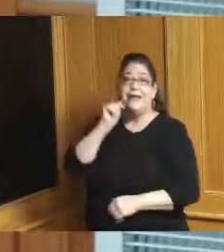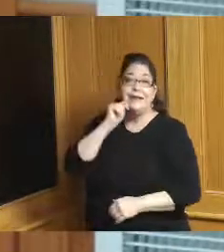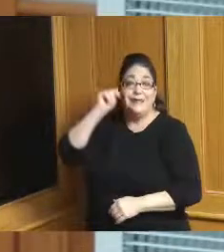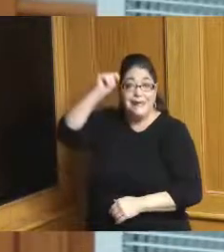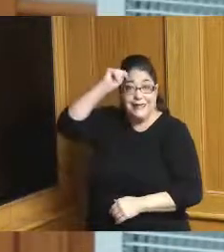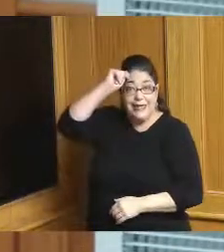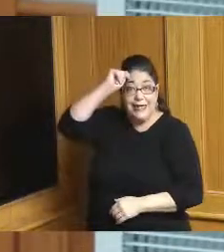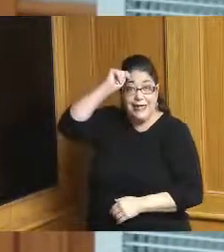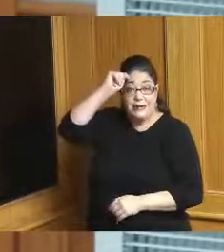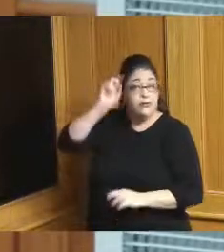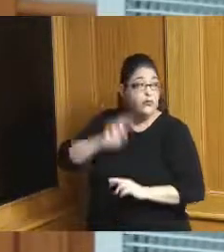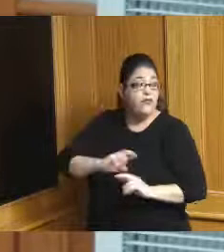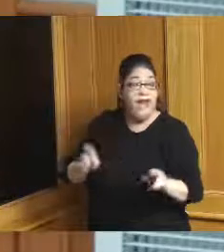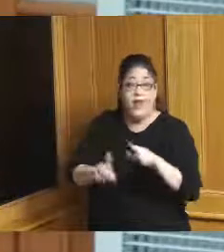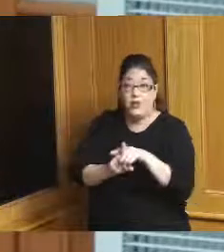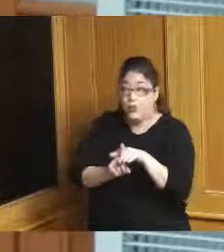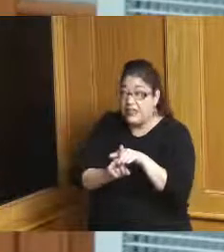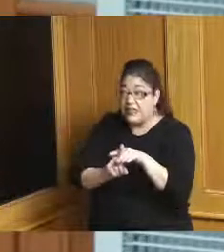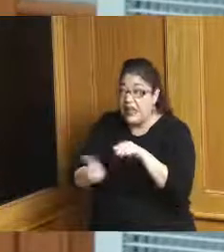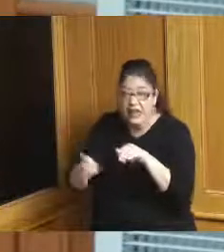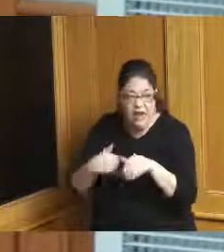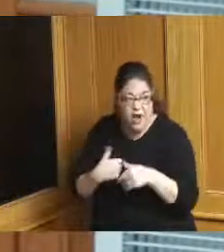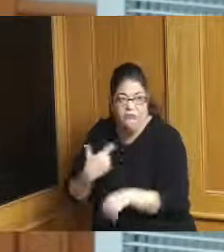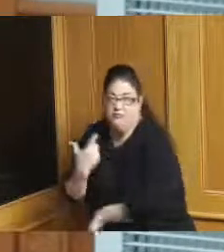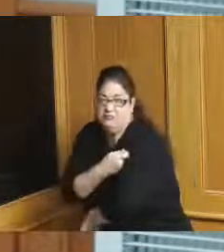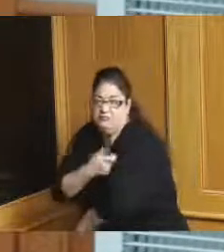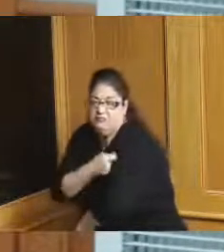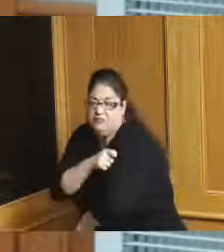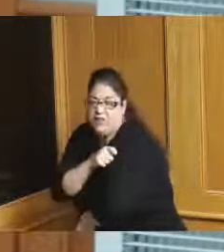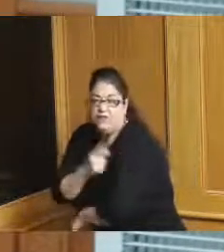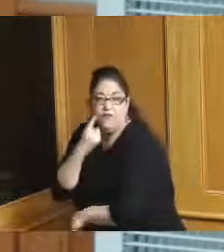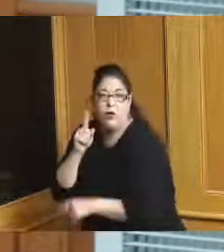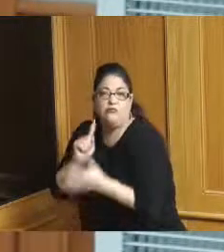and say you know we're getting the vaccine for these reasons many of those reasons may